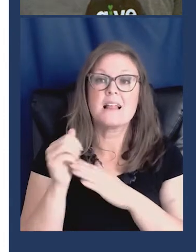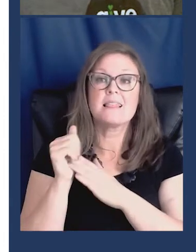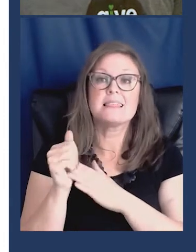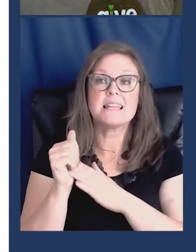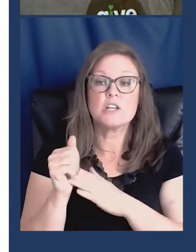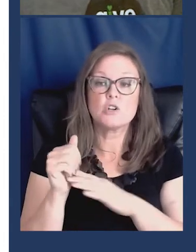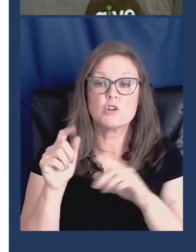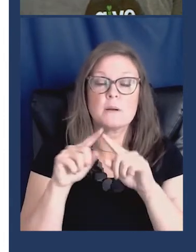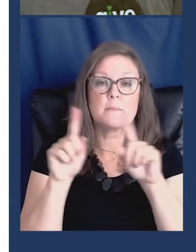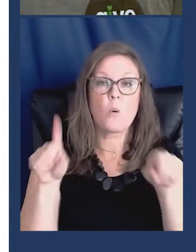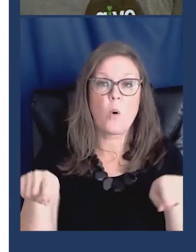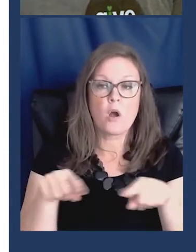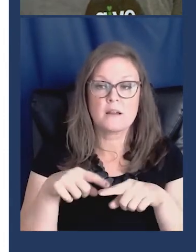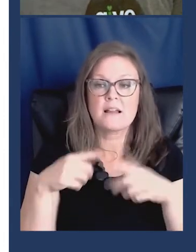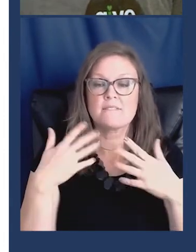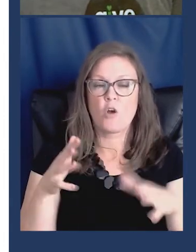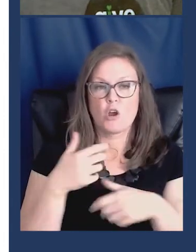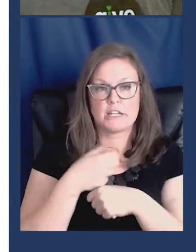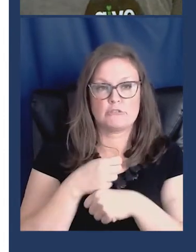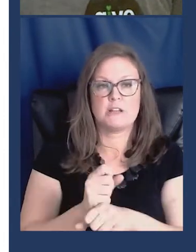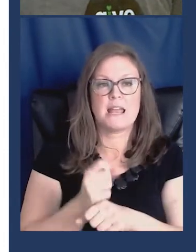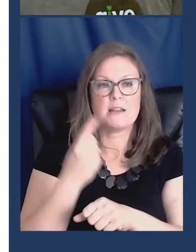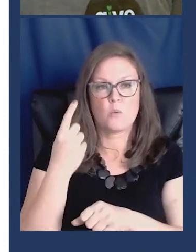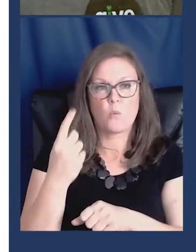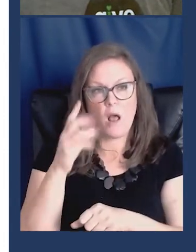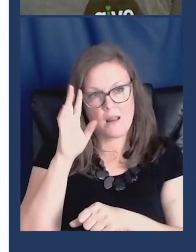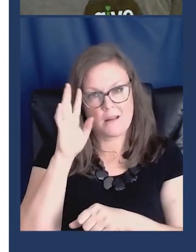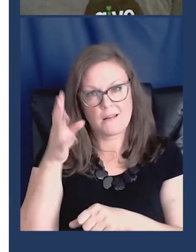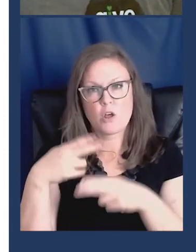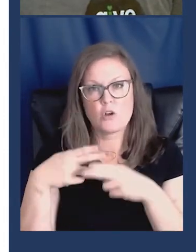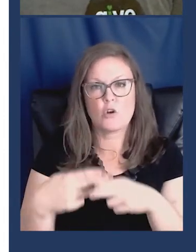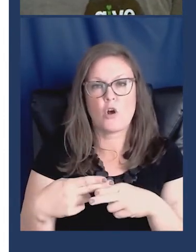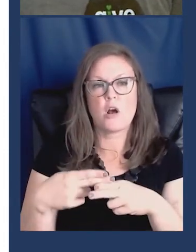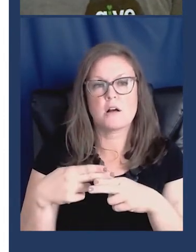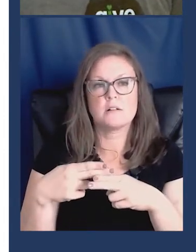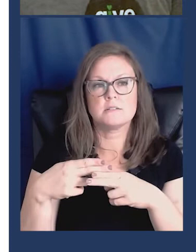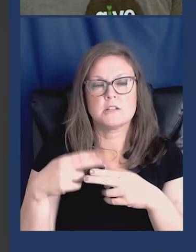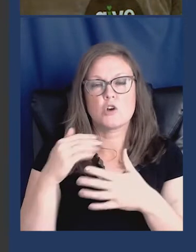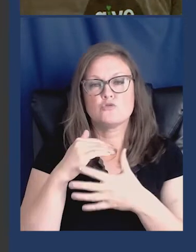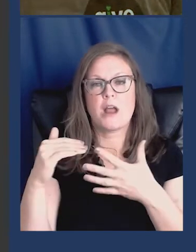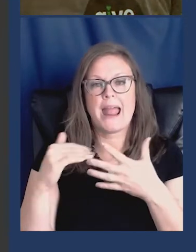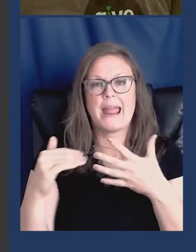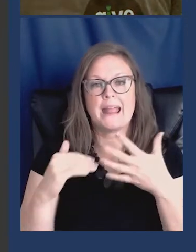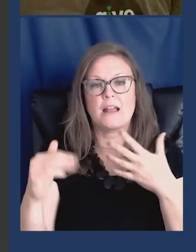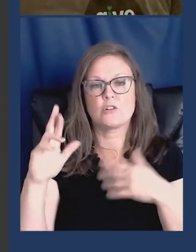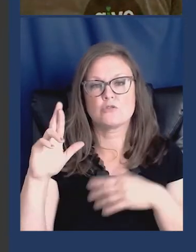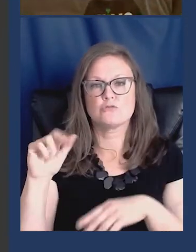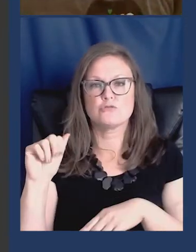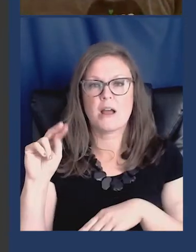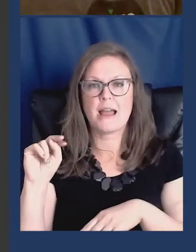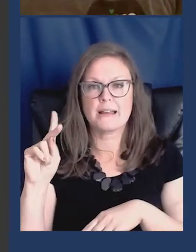You see that I've already created one called Rank, which will use here in just a little bit. All right.